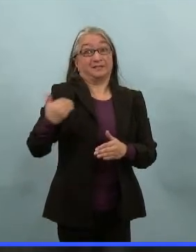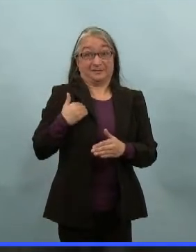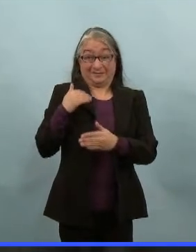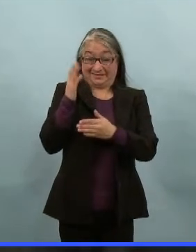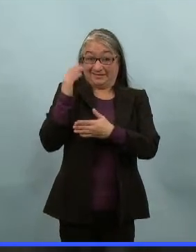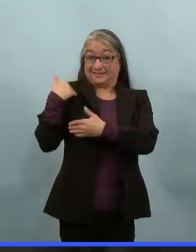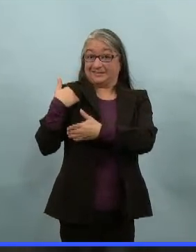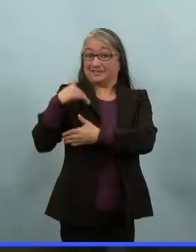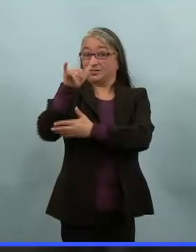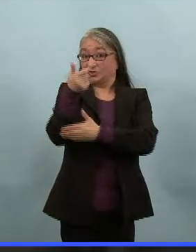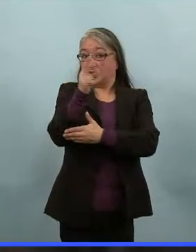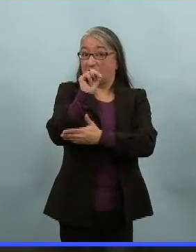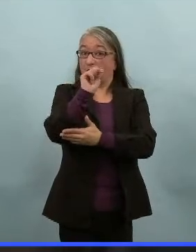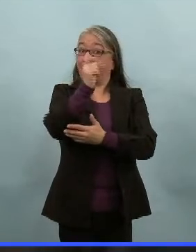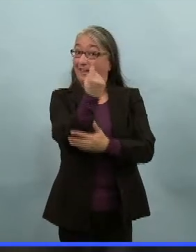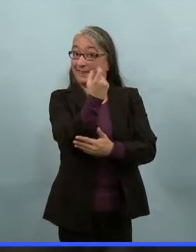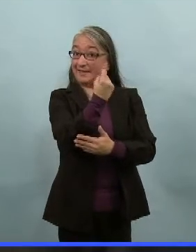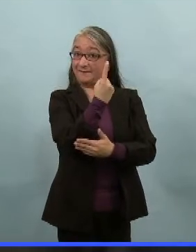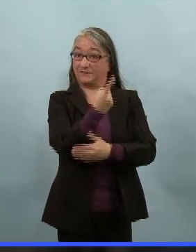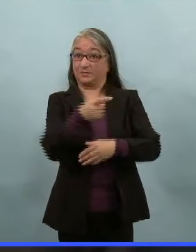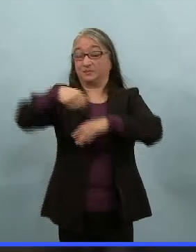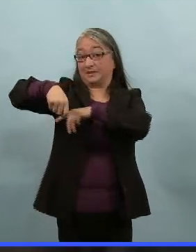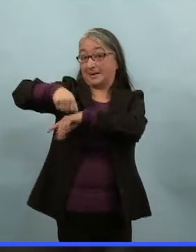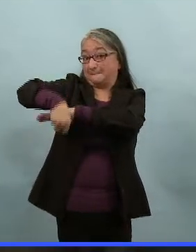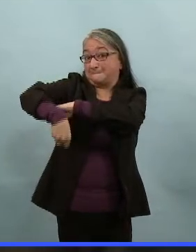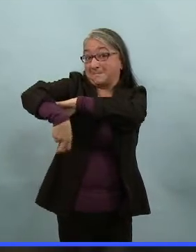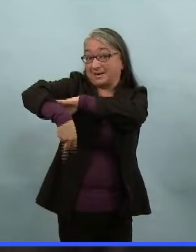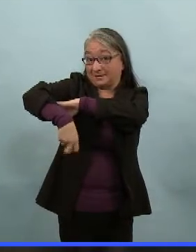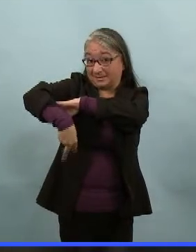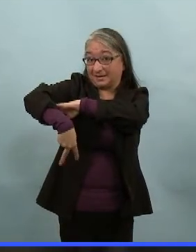the public an awareness of what those orders are like and again we'll be following that same